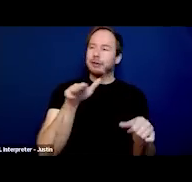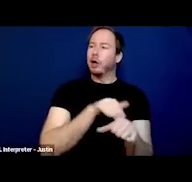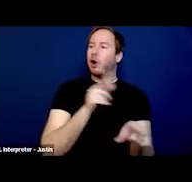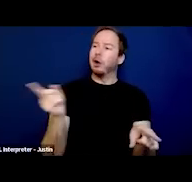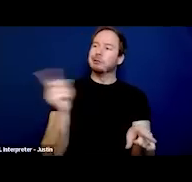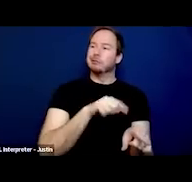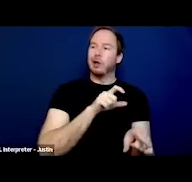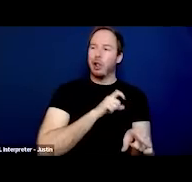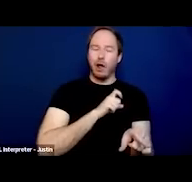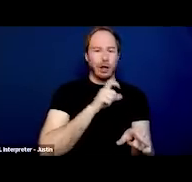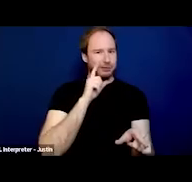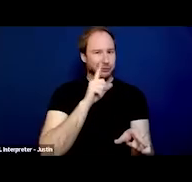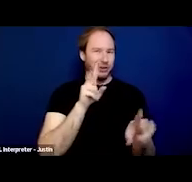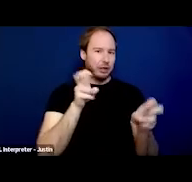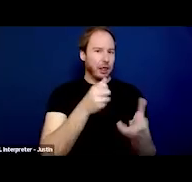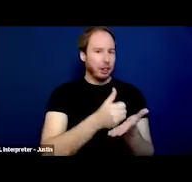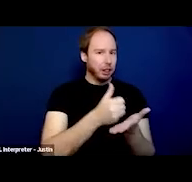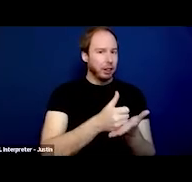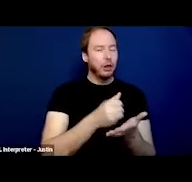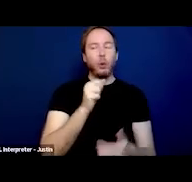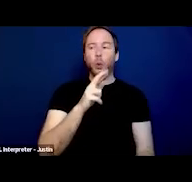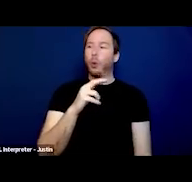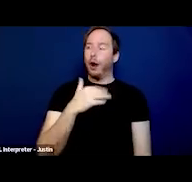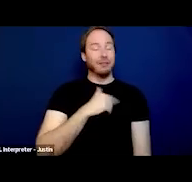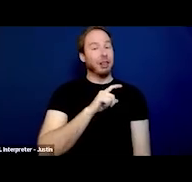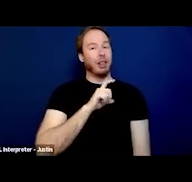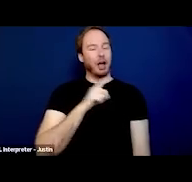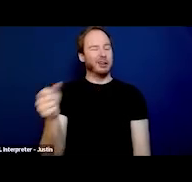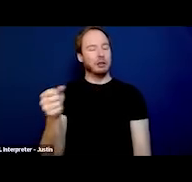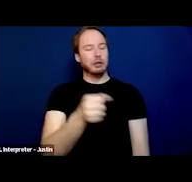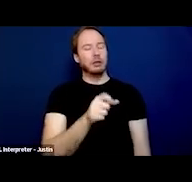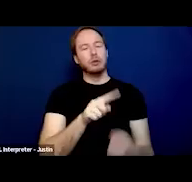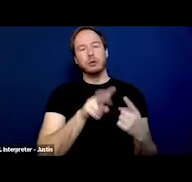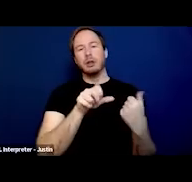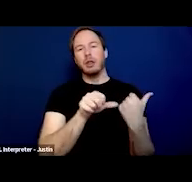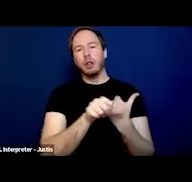I've seen programs use the presence of law enforcement or threats to call law enforcement